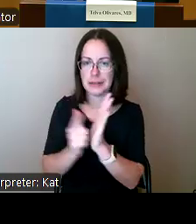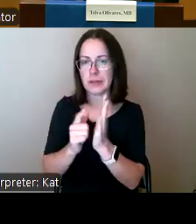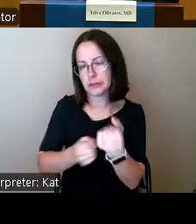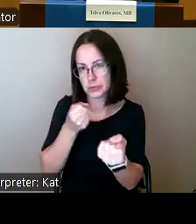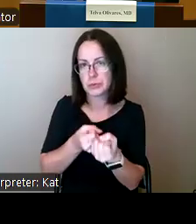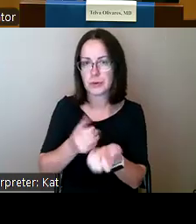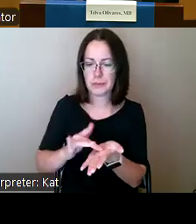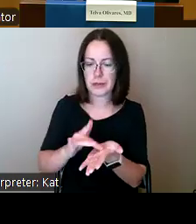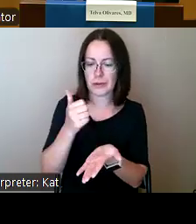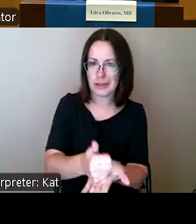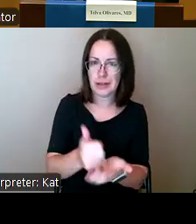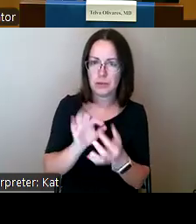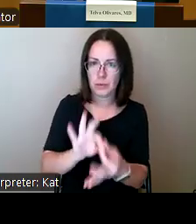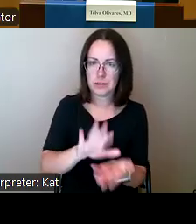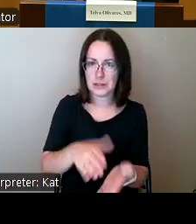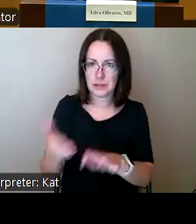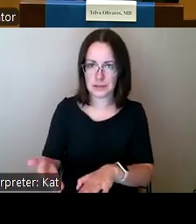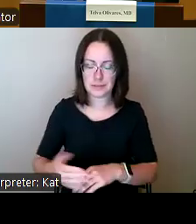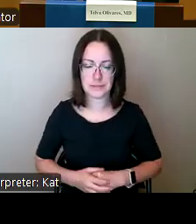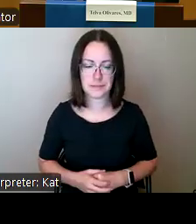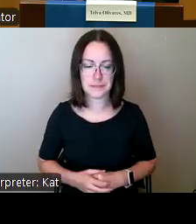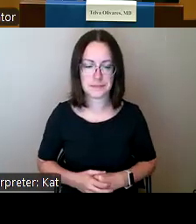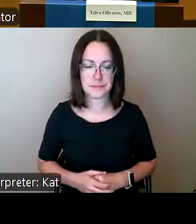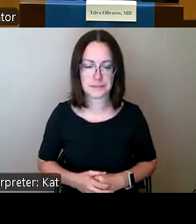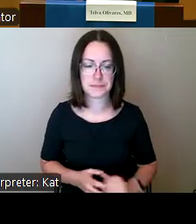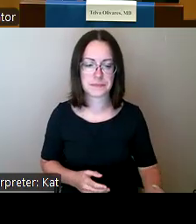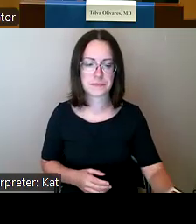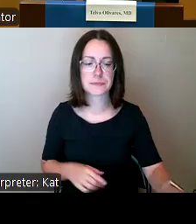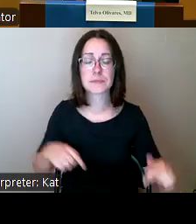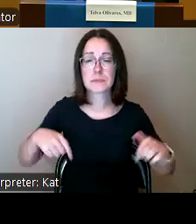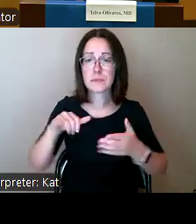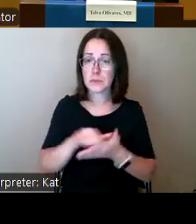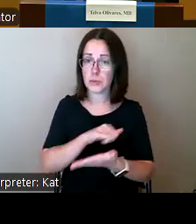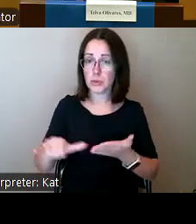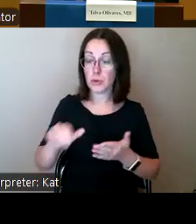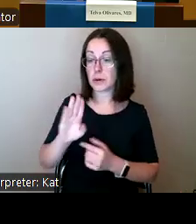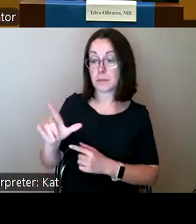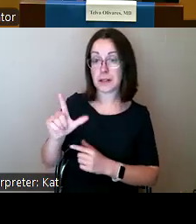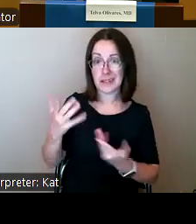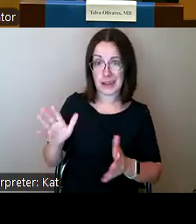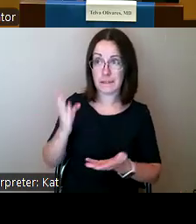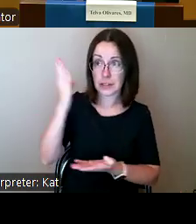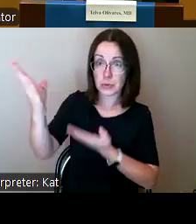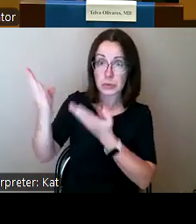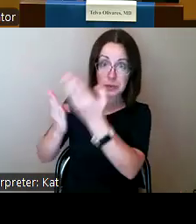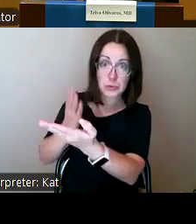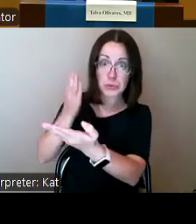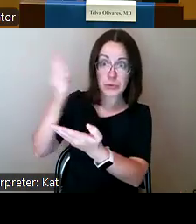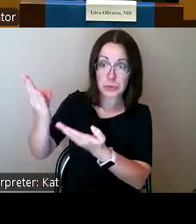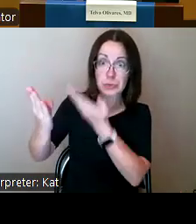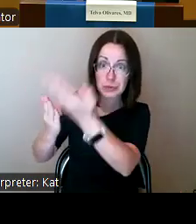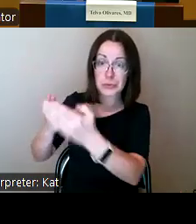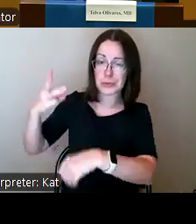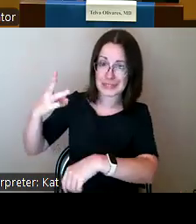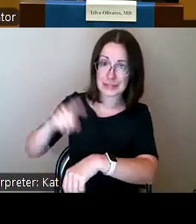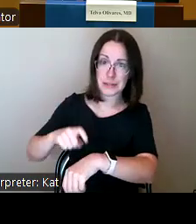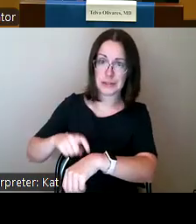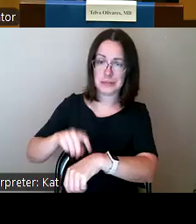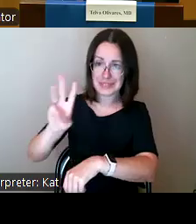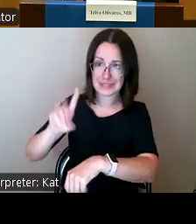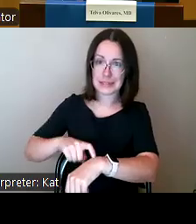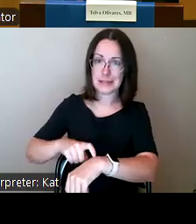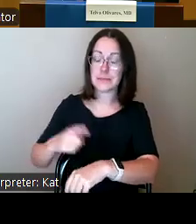and dying. In New York, a bill was introduced uh six times before last year passing both chambers.